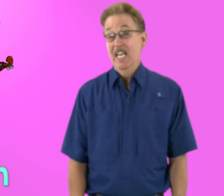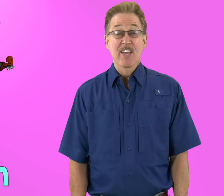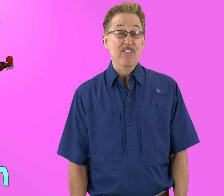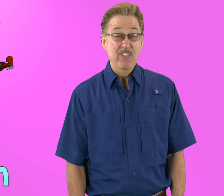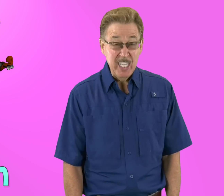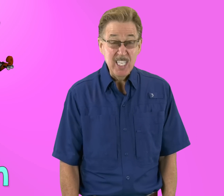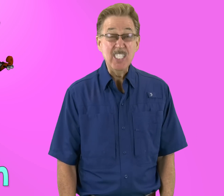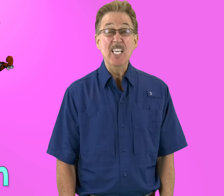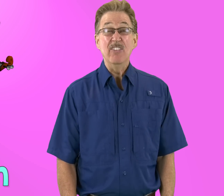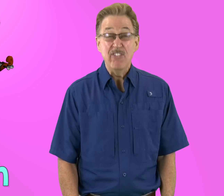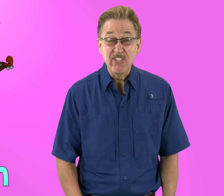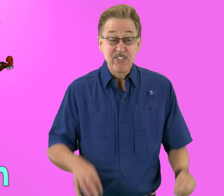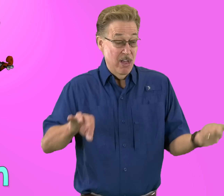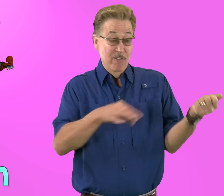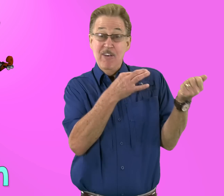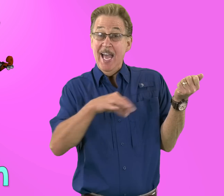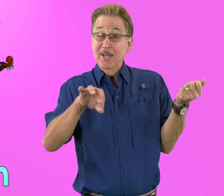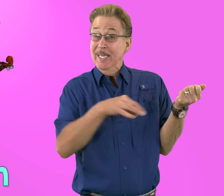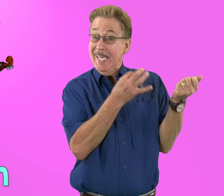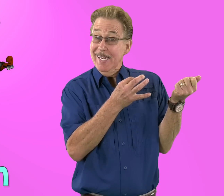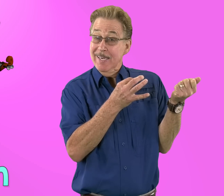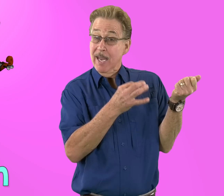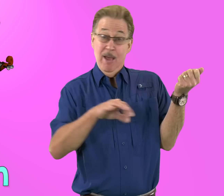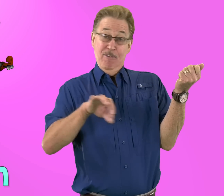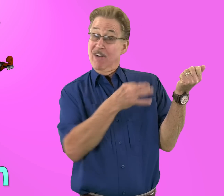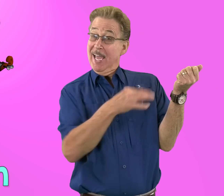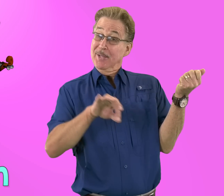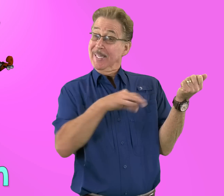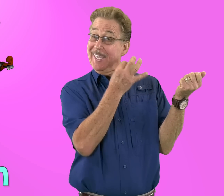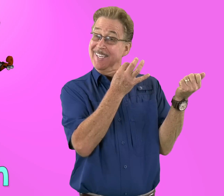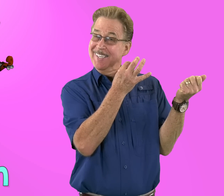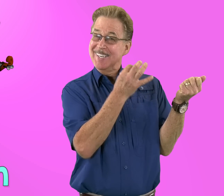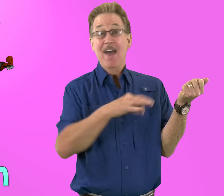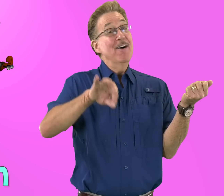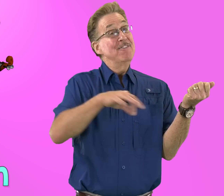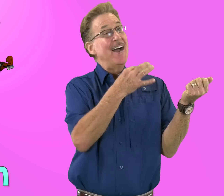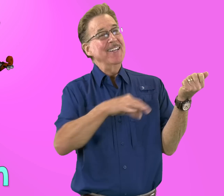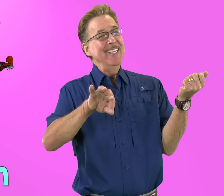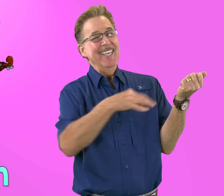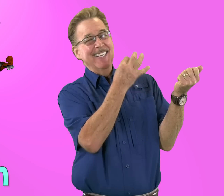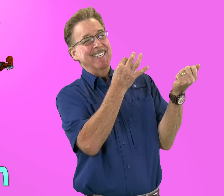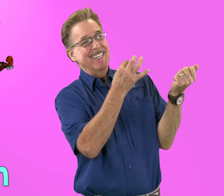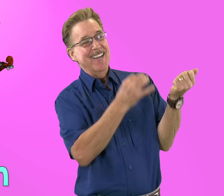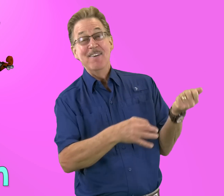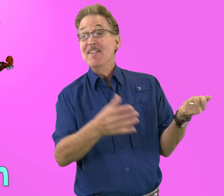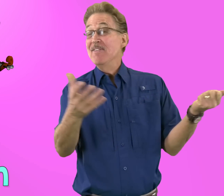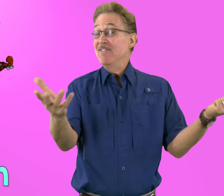V v says /v/ violin, violin, violin